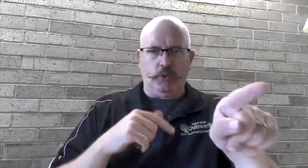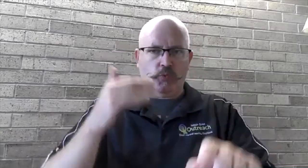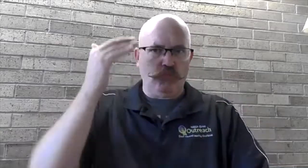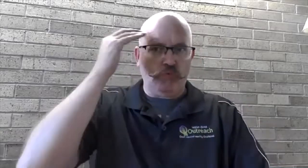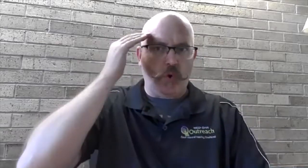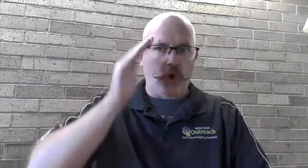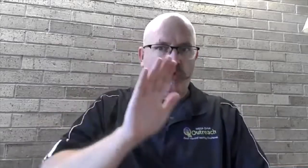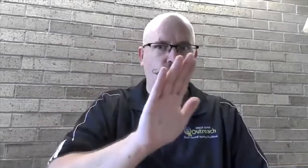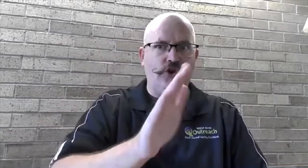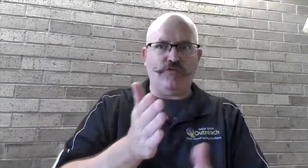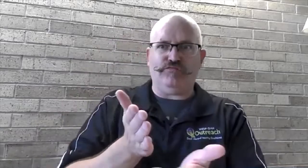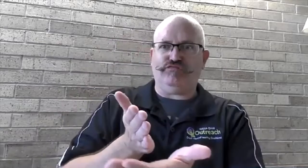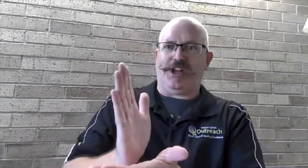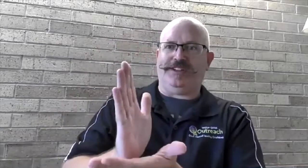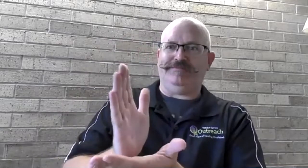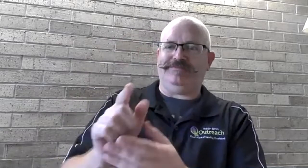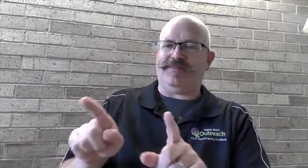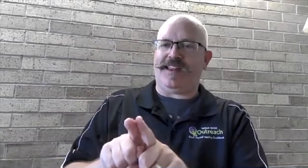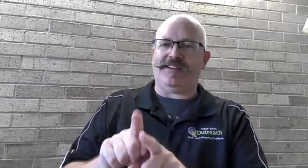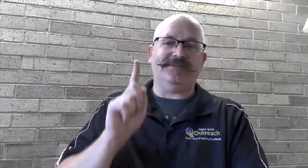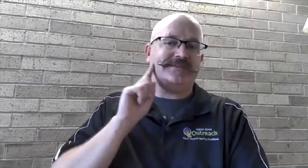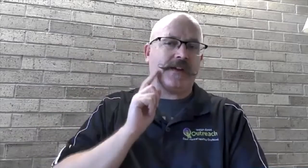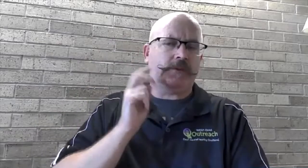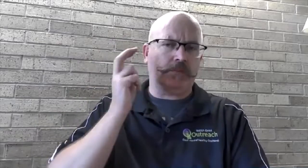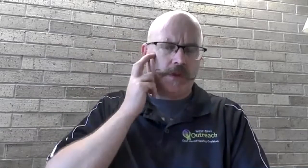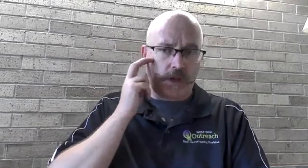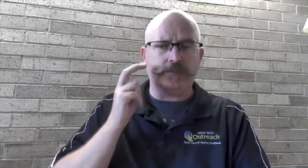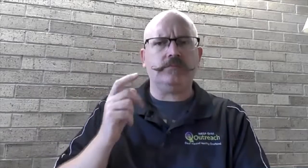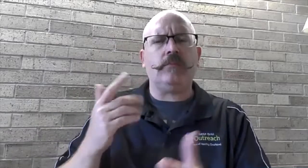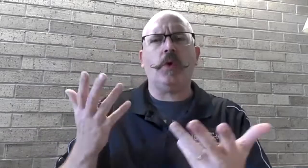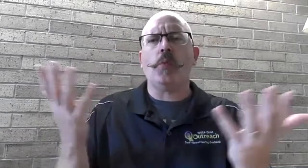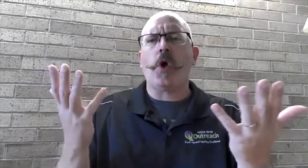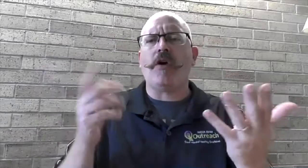It seems that you're pretty aware of what your rights are as a deaf-blind person